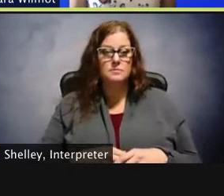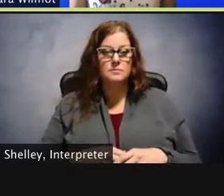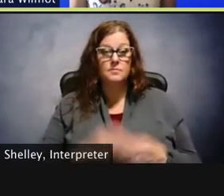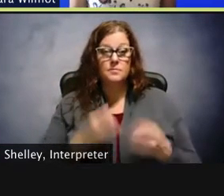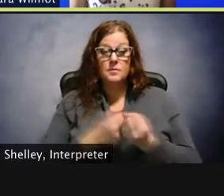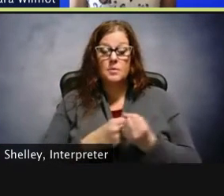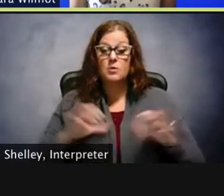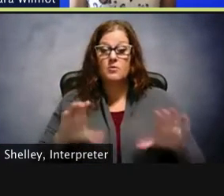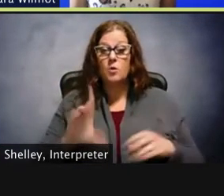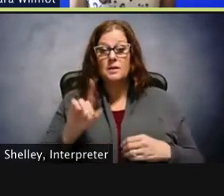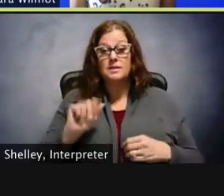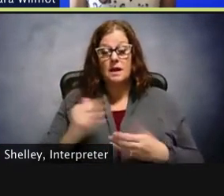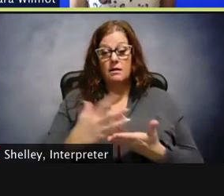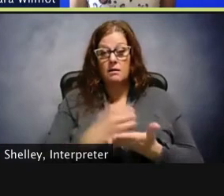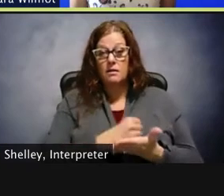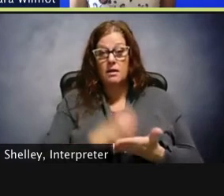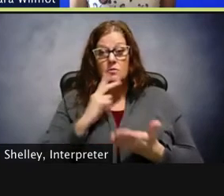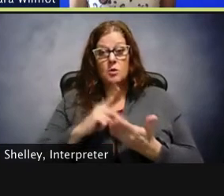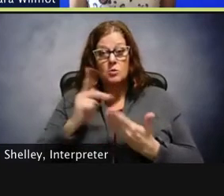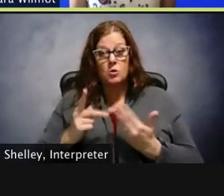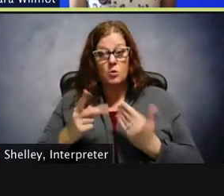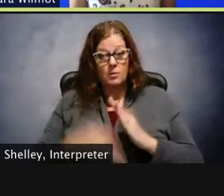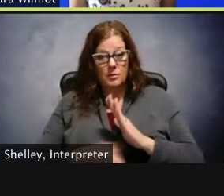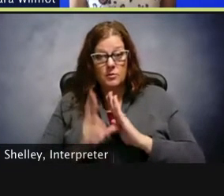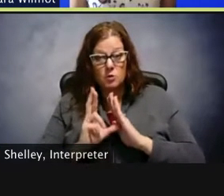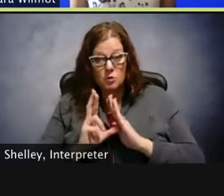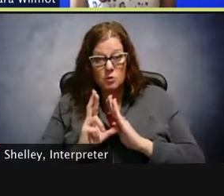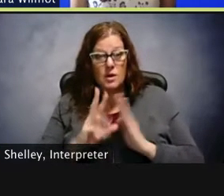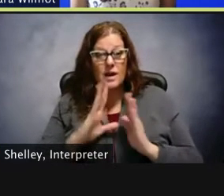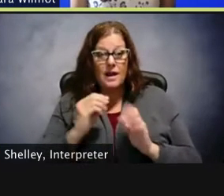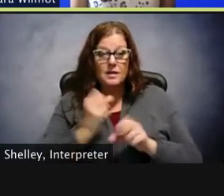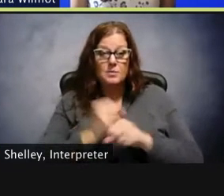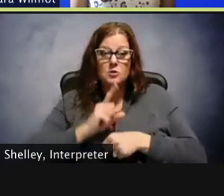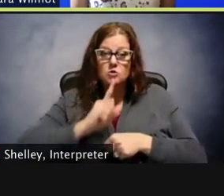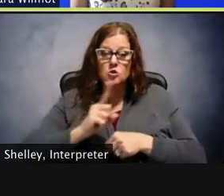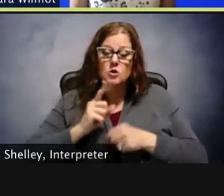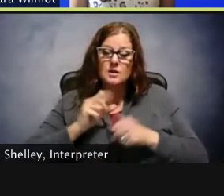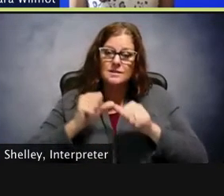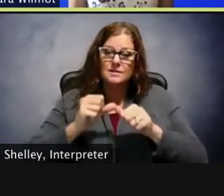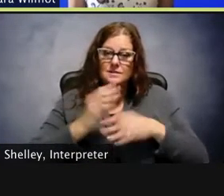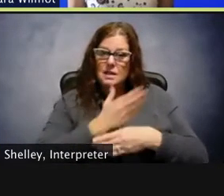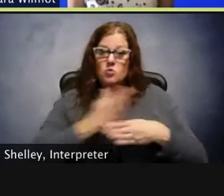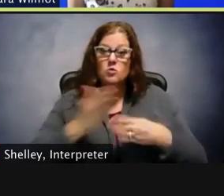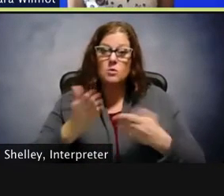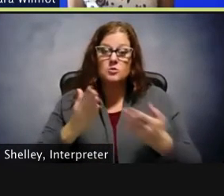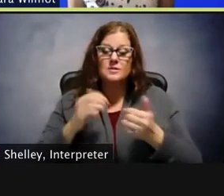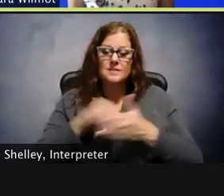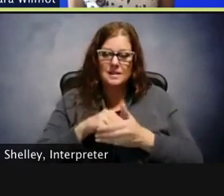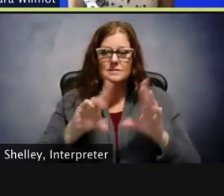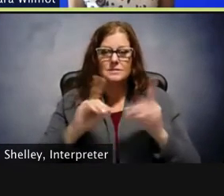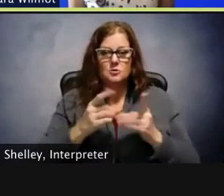data collection for programmatic review, and to ensure a continuum of services within a district.